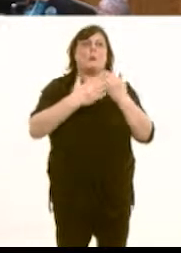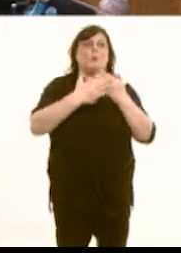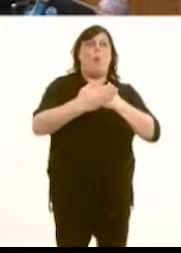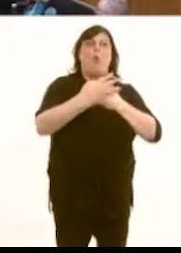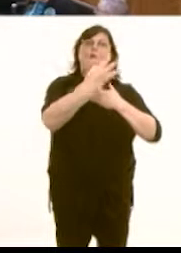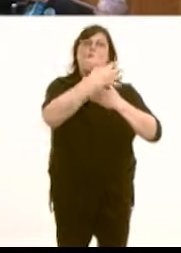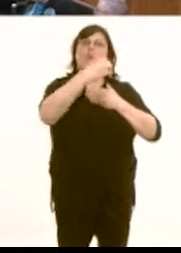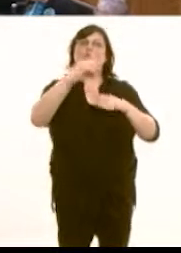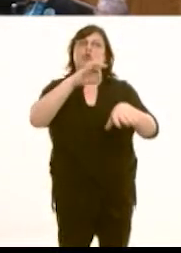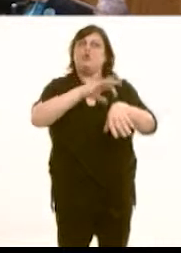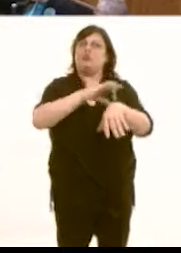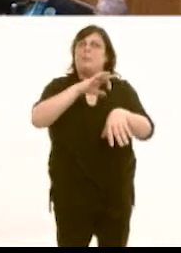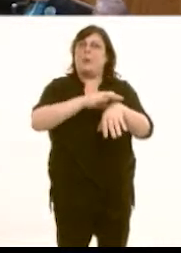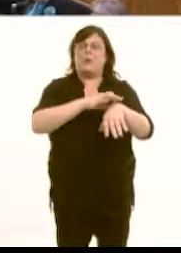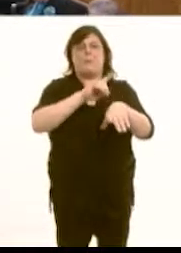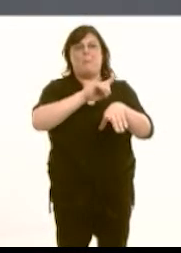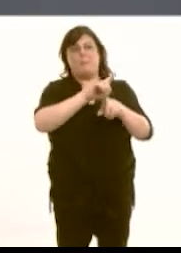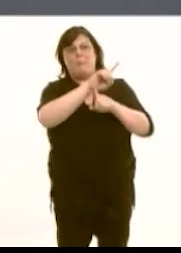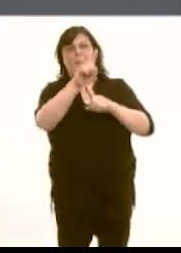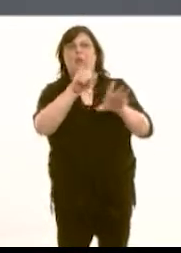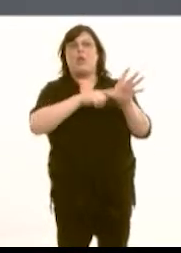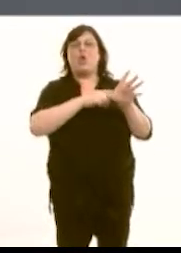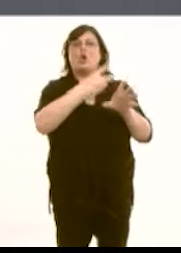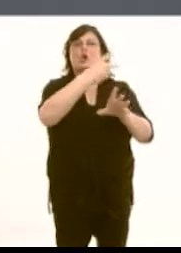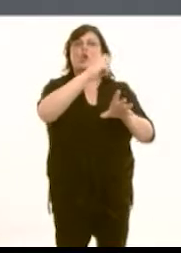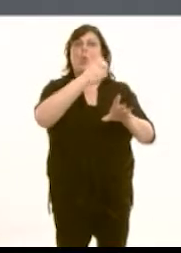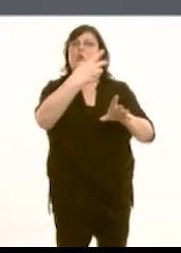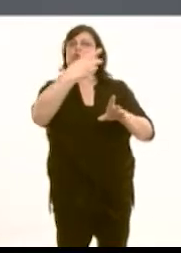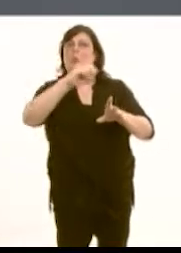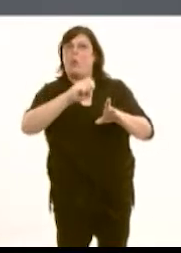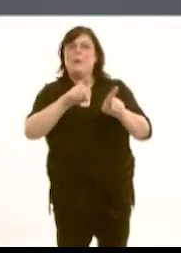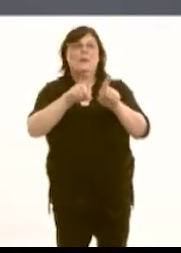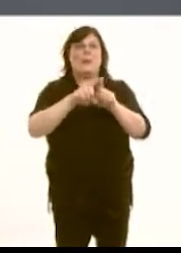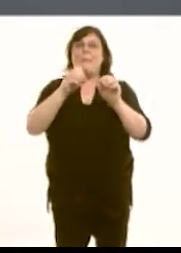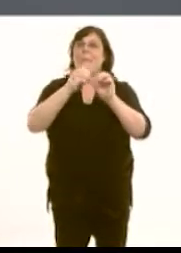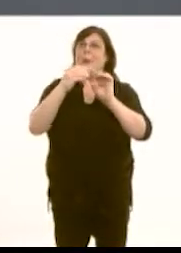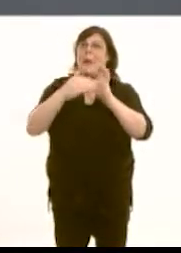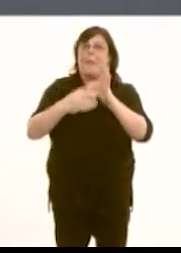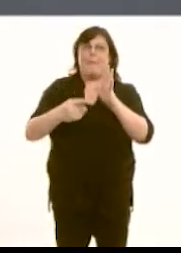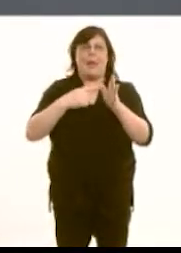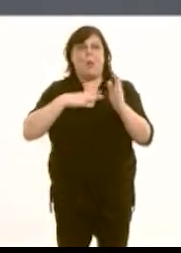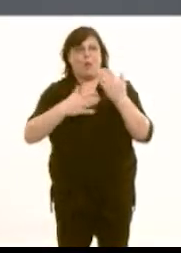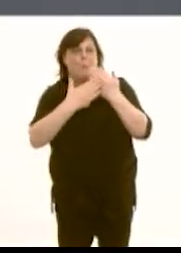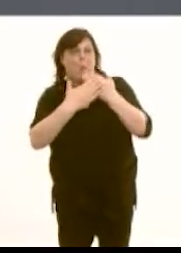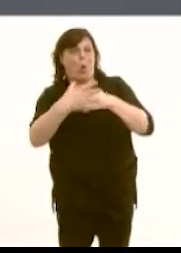in Wales by 2020. The BMA wants to see an increase in training places for GPs.